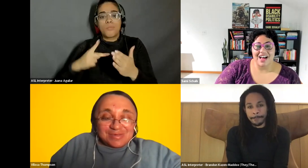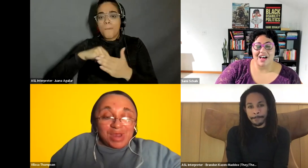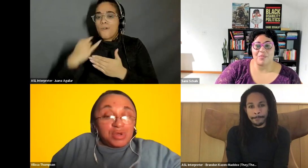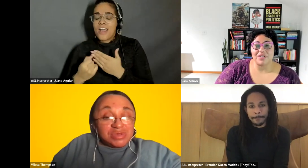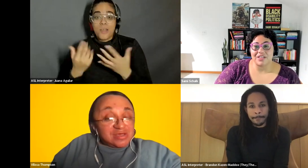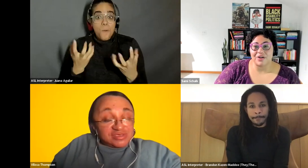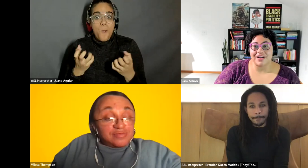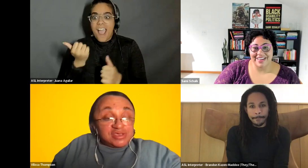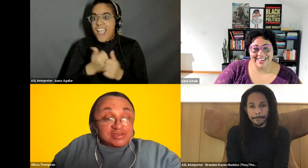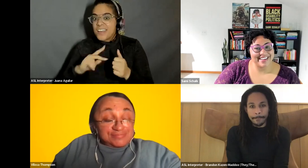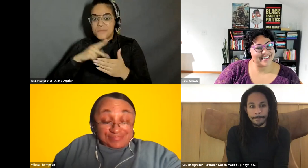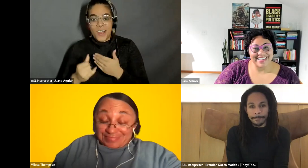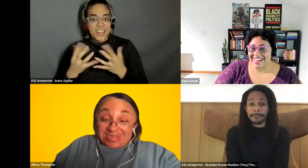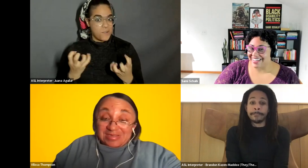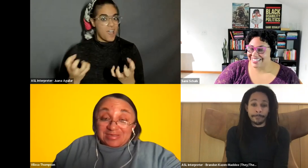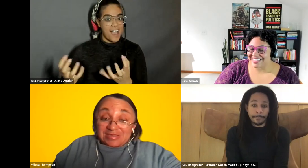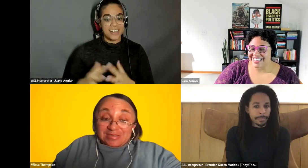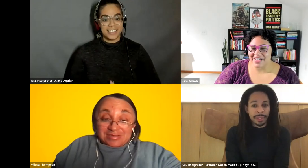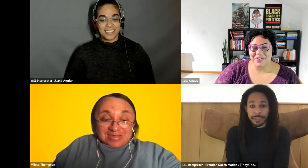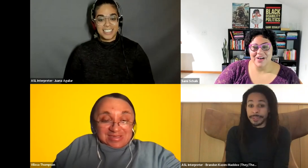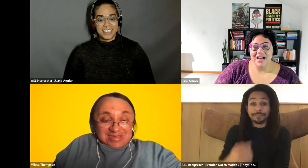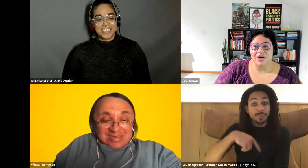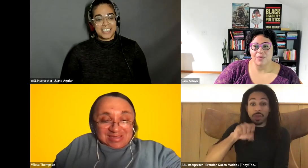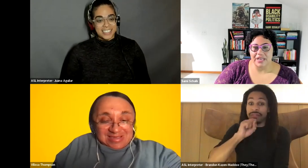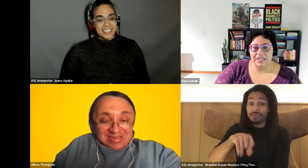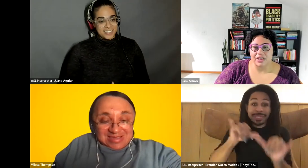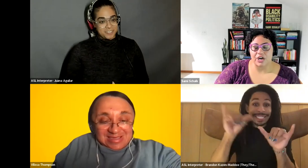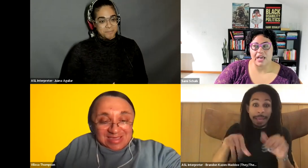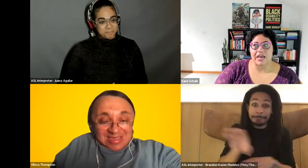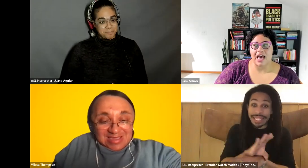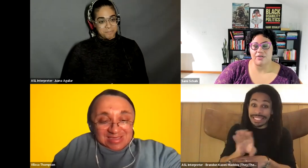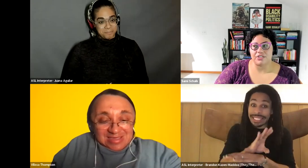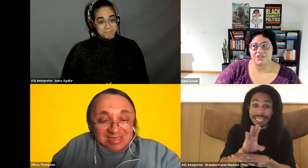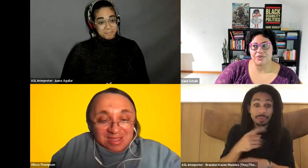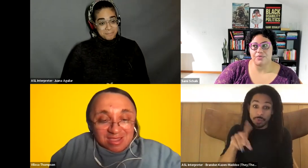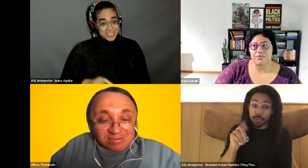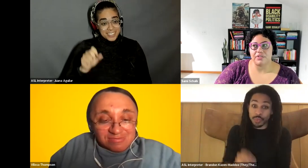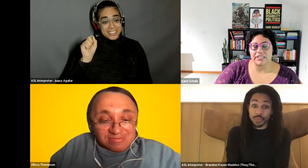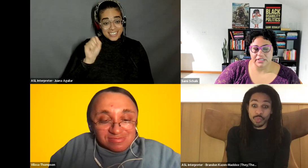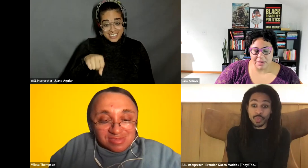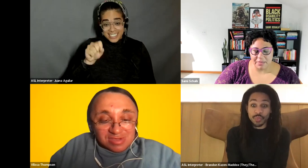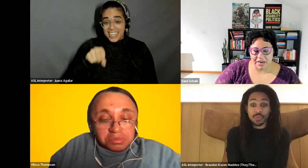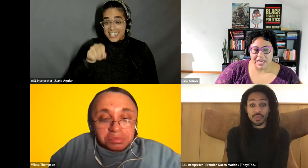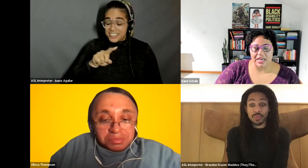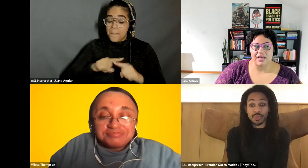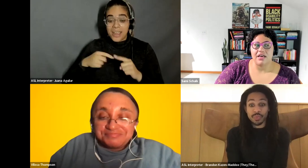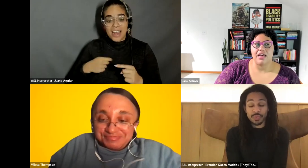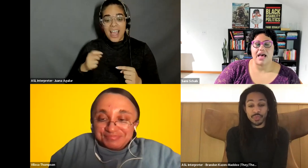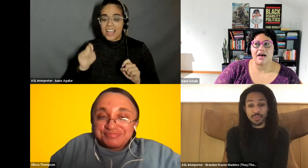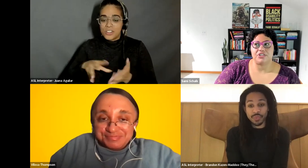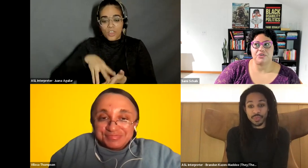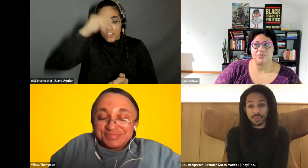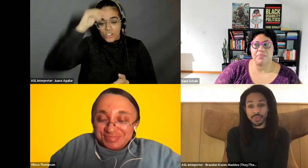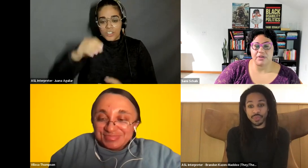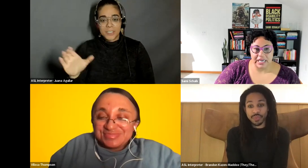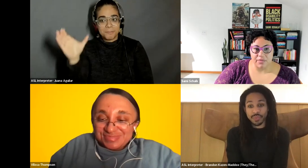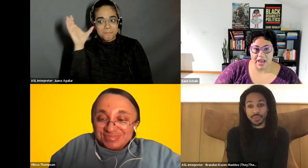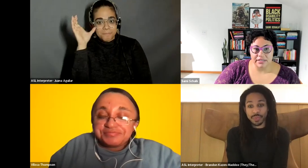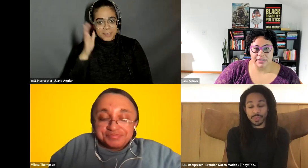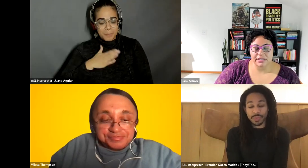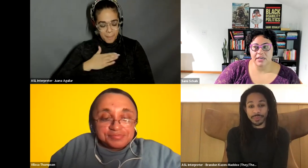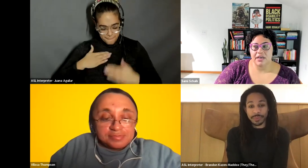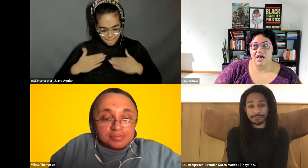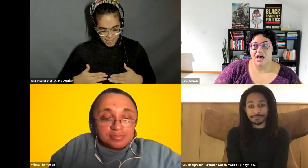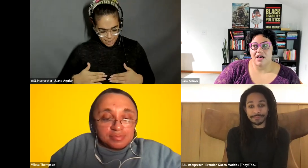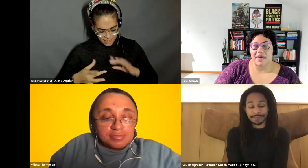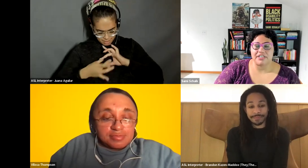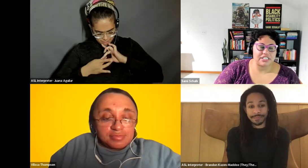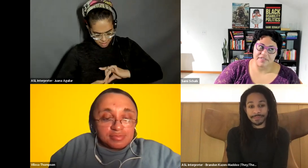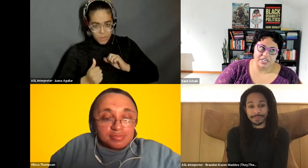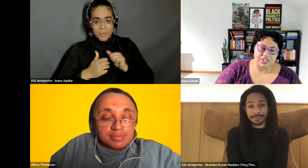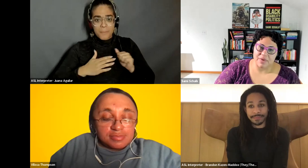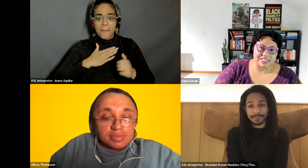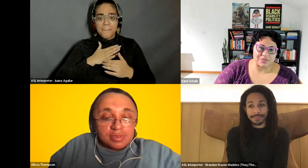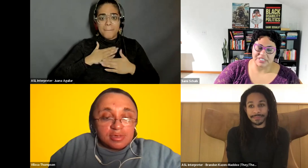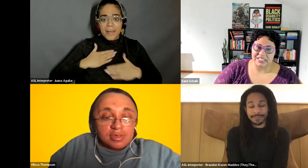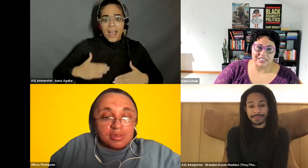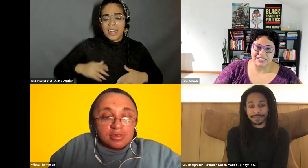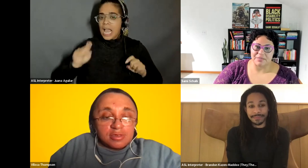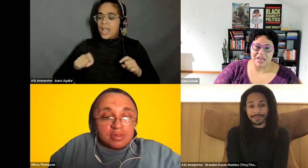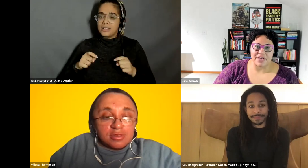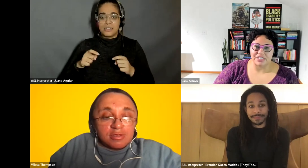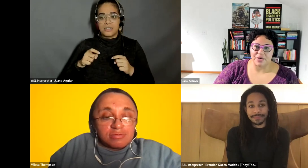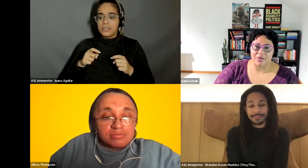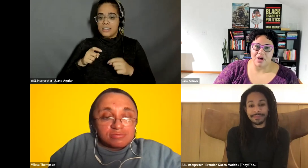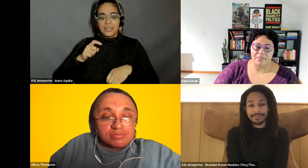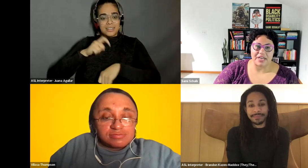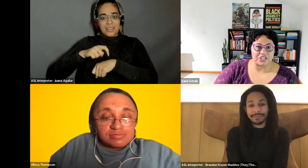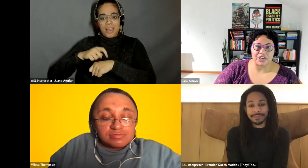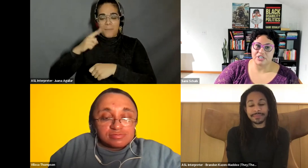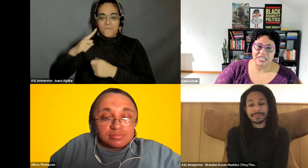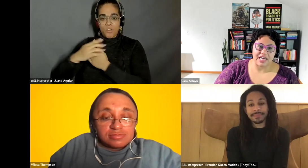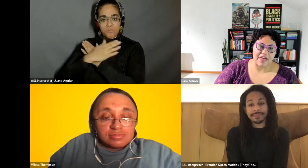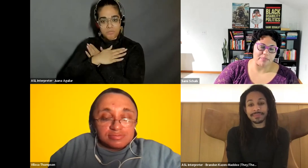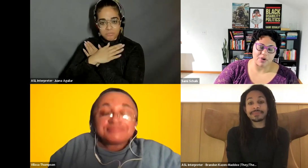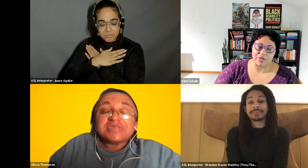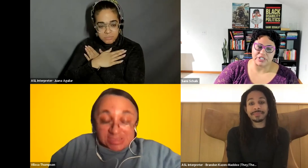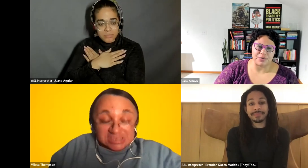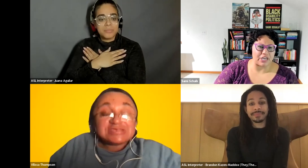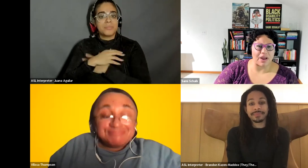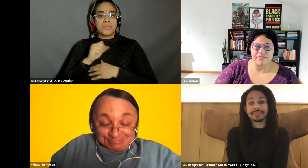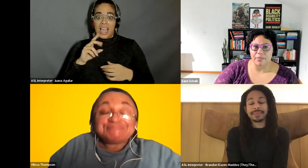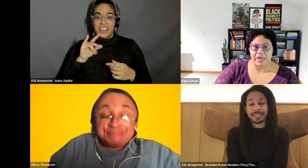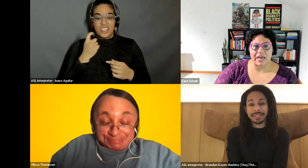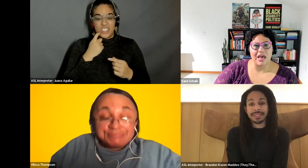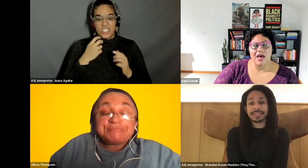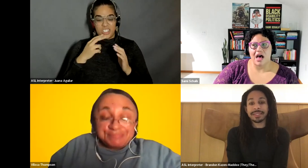Sami Schalk: Yes, you know, really learning how to listen to my body, how to build and rest. I just finished. The Rest is Resistance Manifesto on by Tricia Hershey. That book was really great for me.